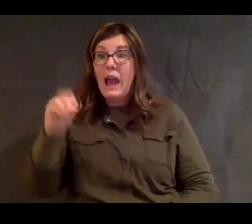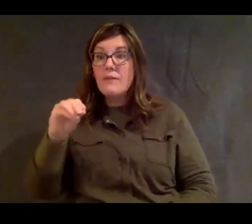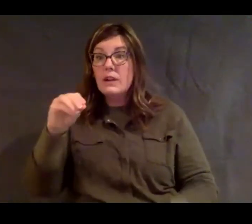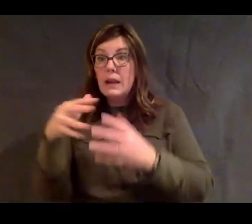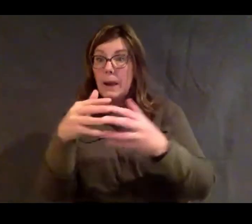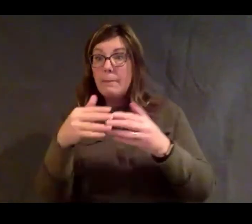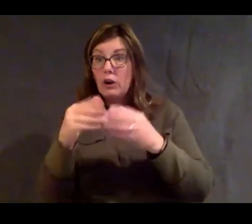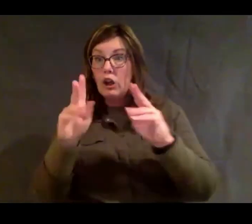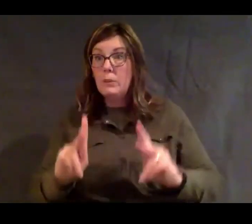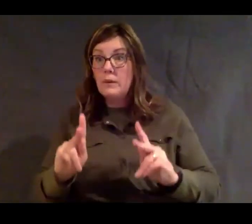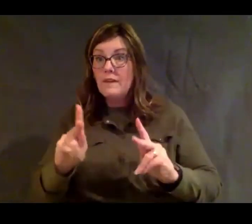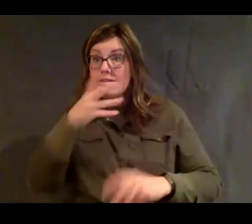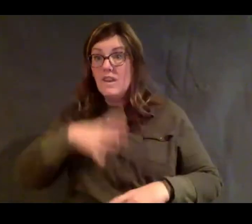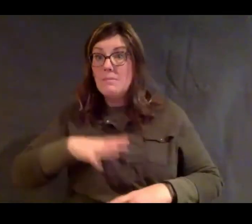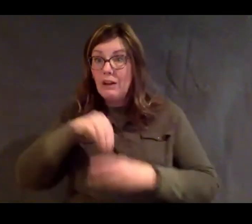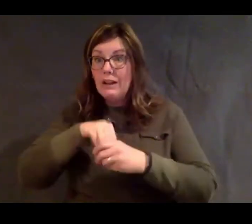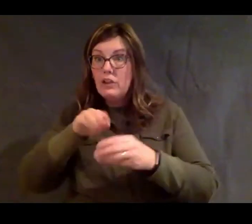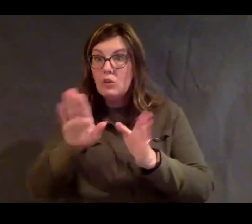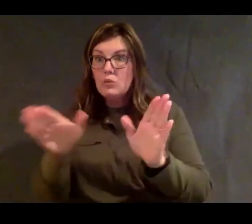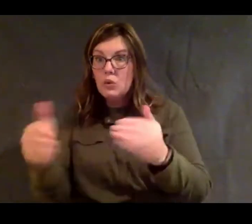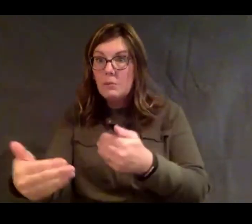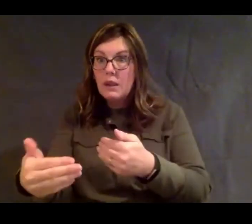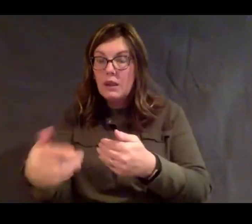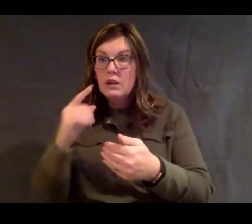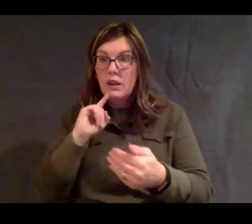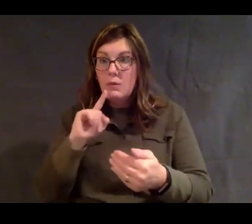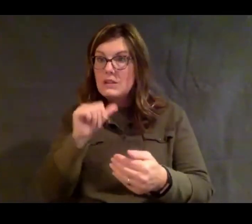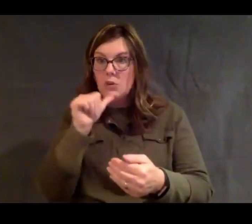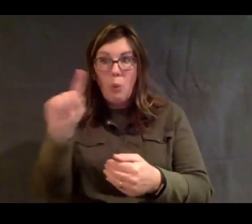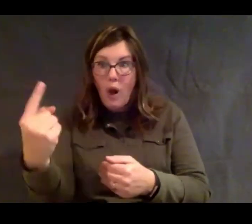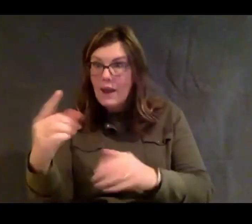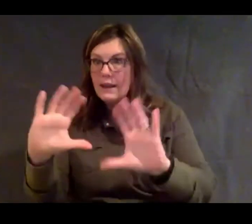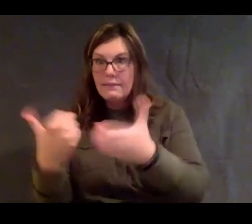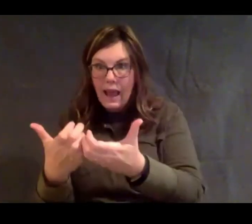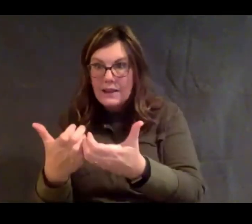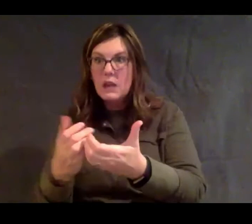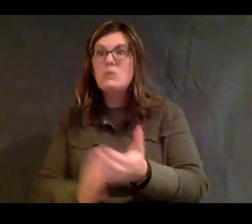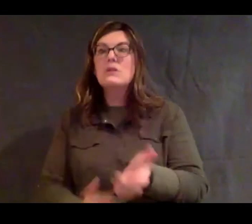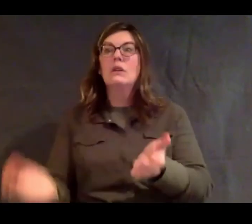wasn't just one class it was class after class after class so i got with some of my colleagues